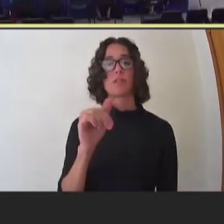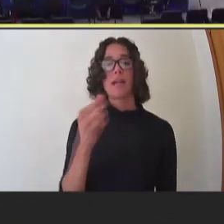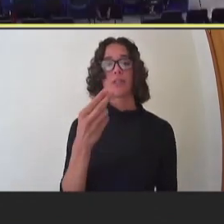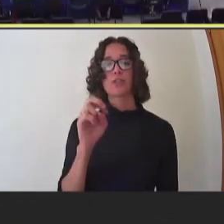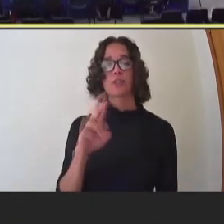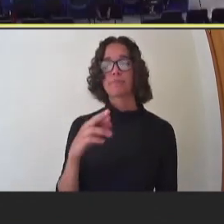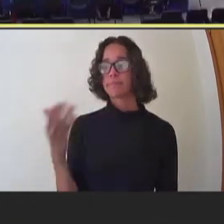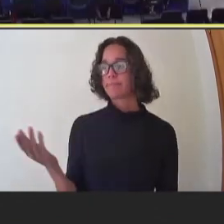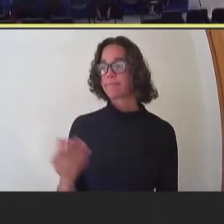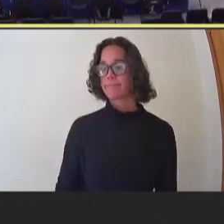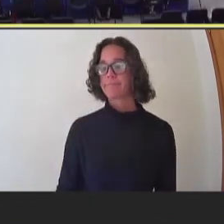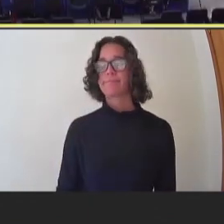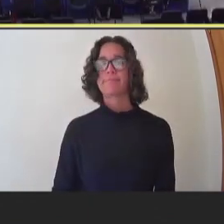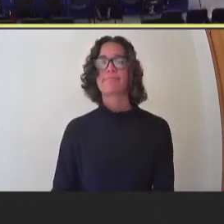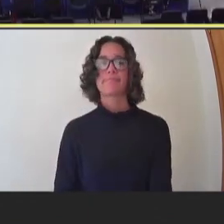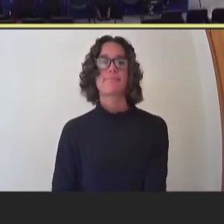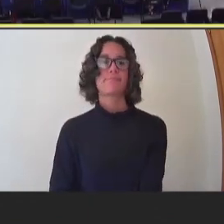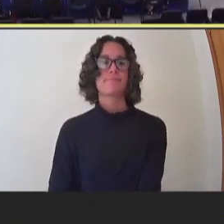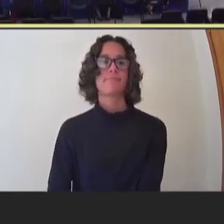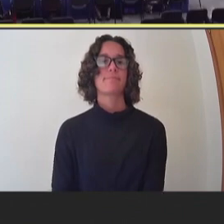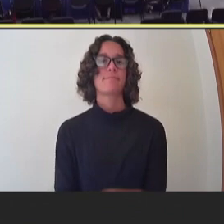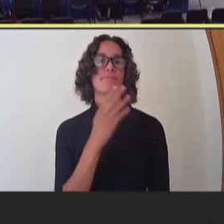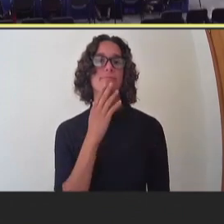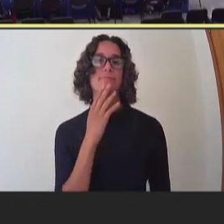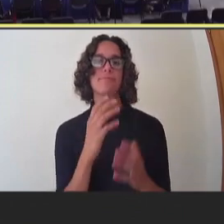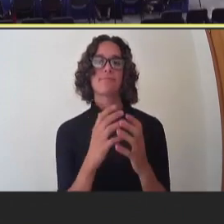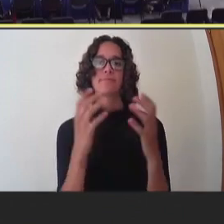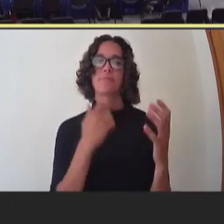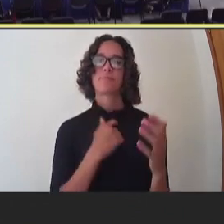Jason Asher: Well, thank you very much. I'm really pleased to be here on behalf of CDC's